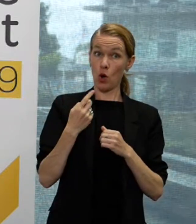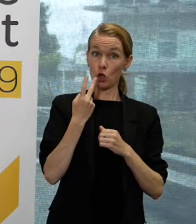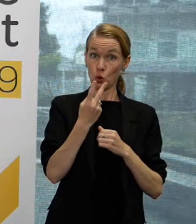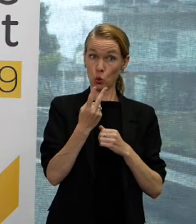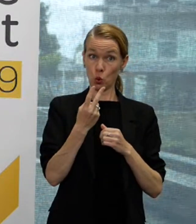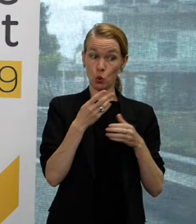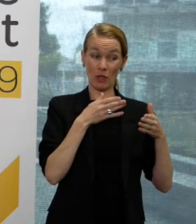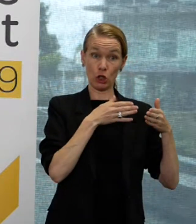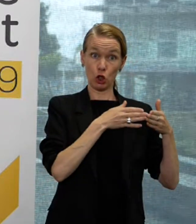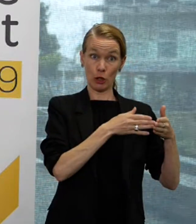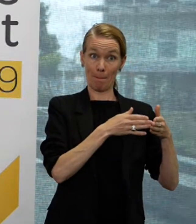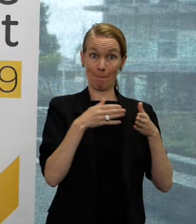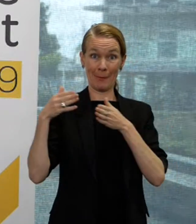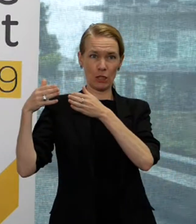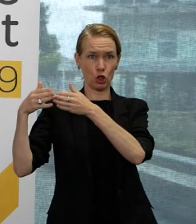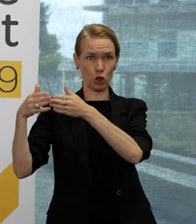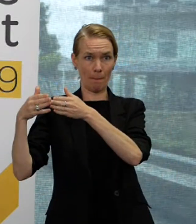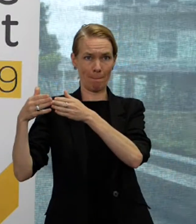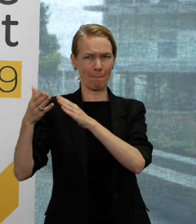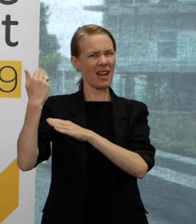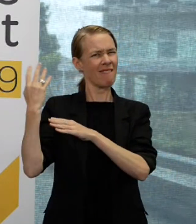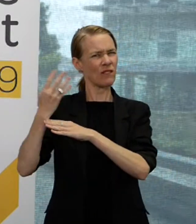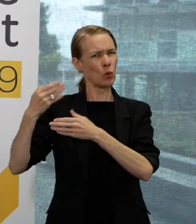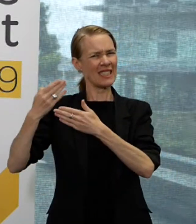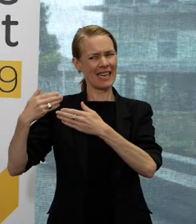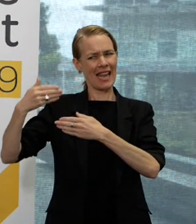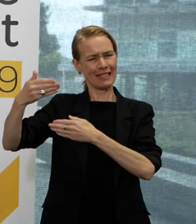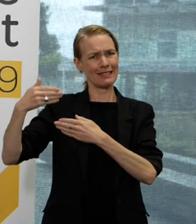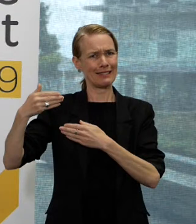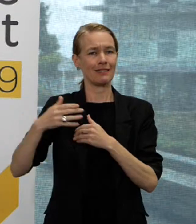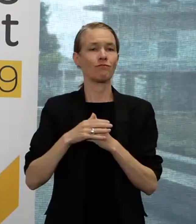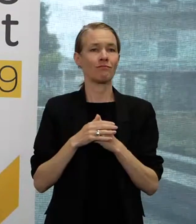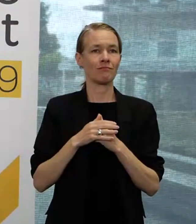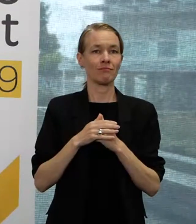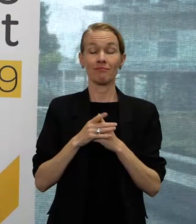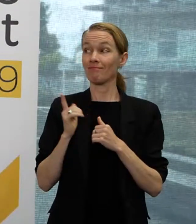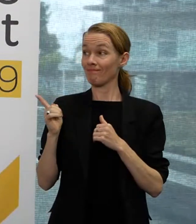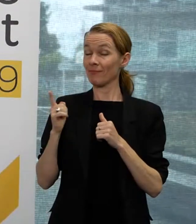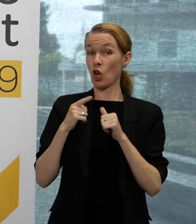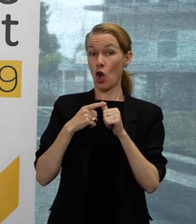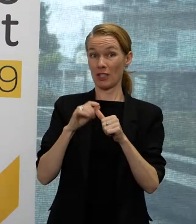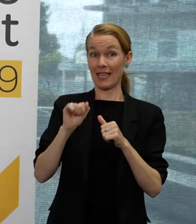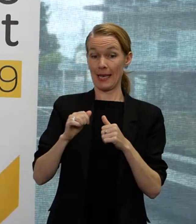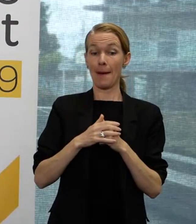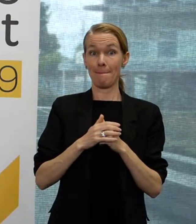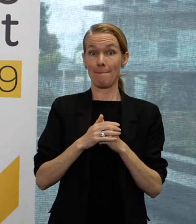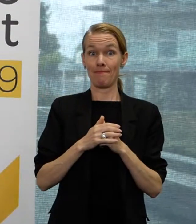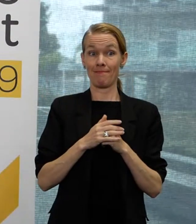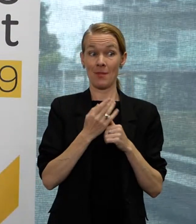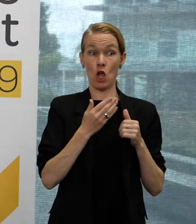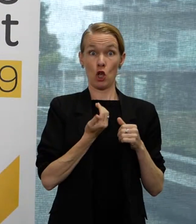There are two ships that he has worked on in the last 14 days. One was the one in New Plymouth on Wednesday,